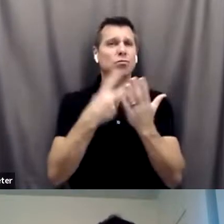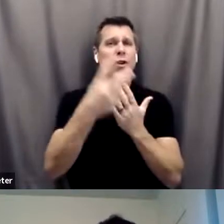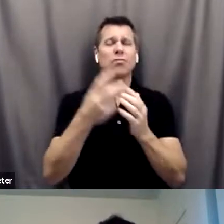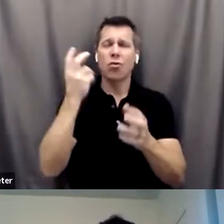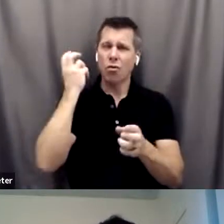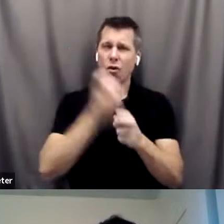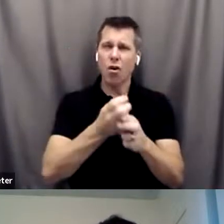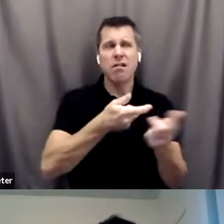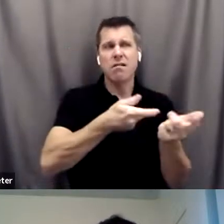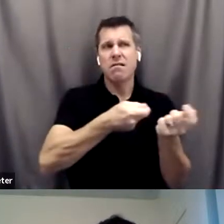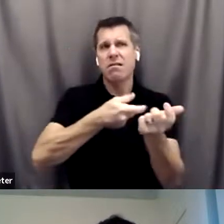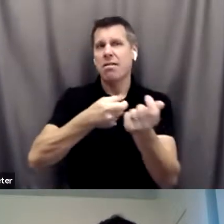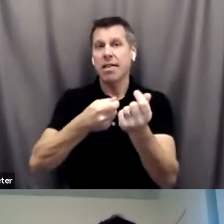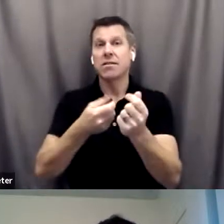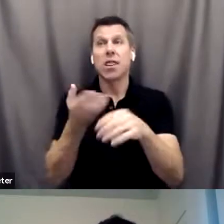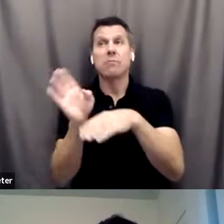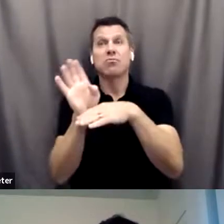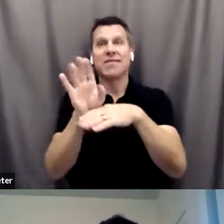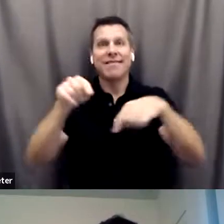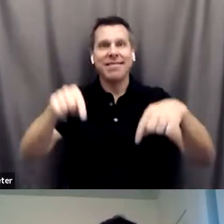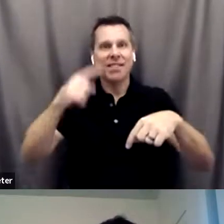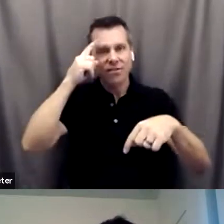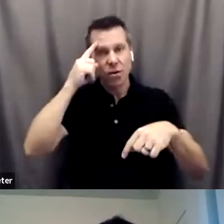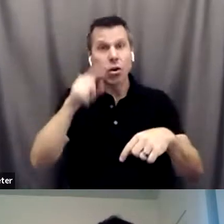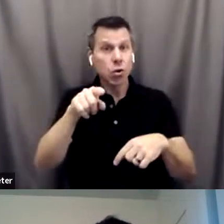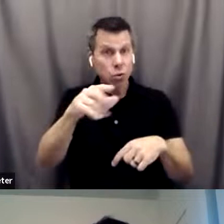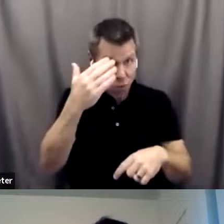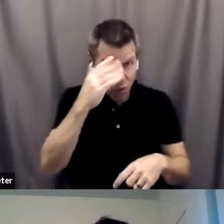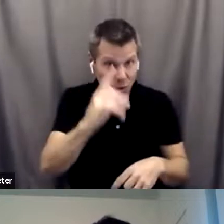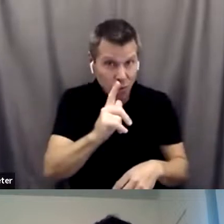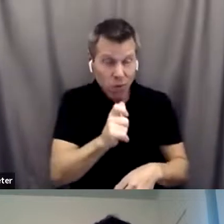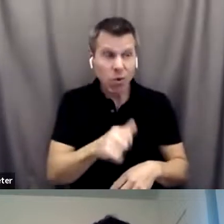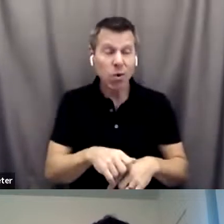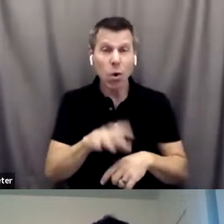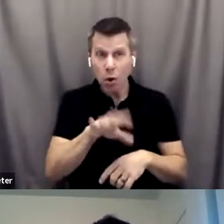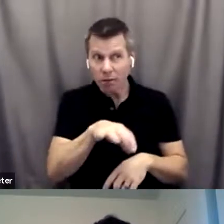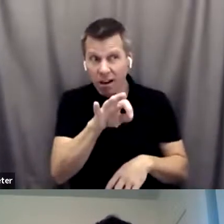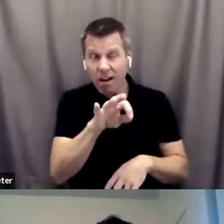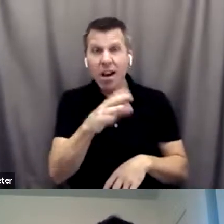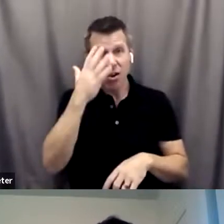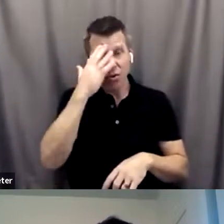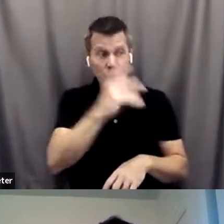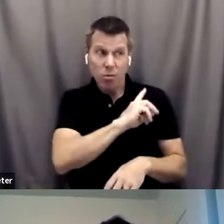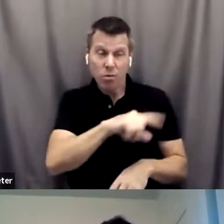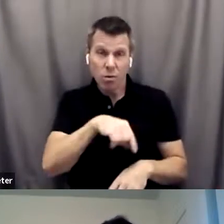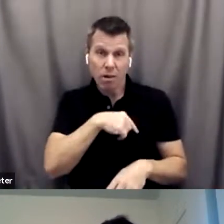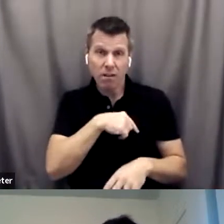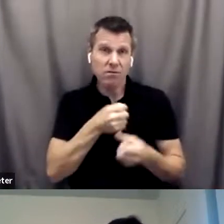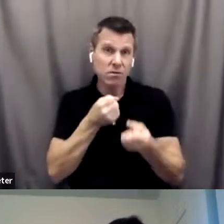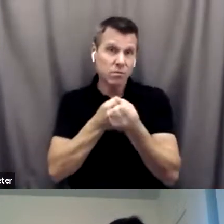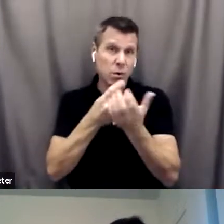also presenting so if you know students or find students that are eligible for any support program, I would say definitely refer